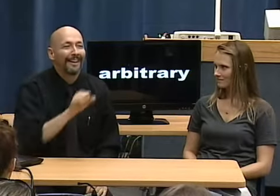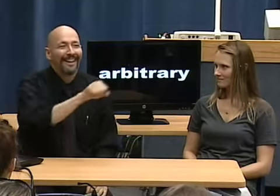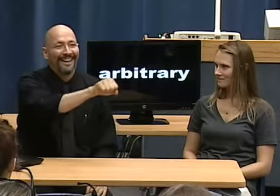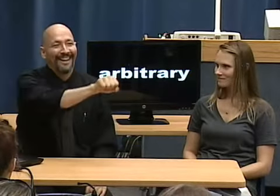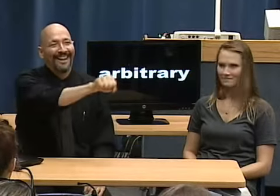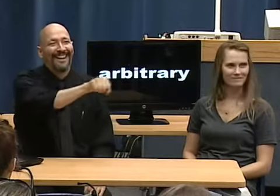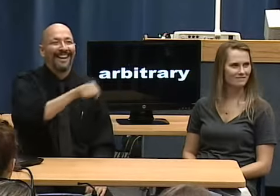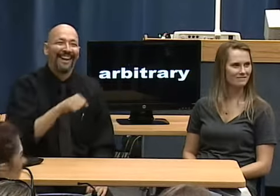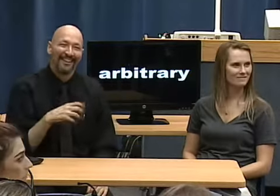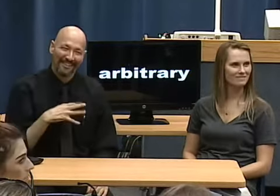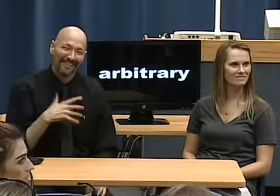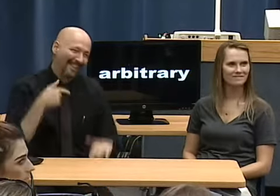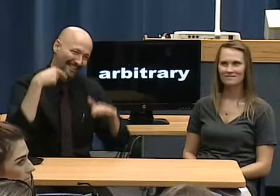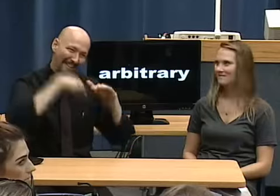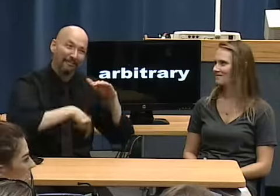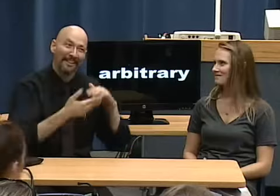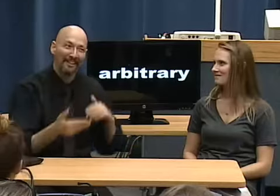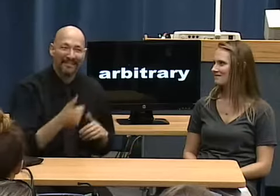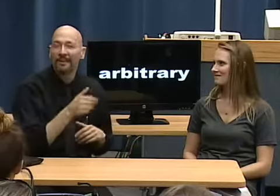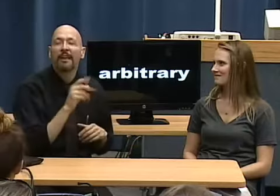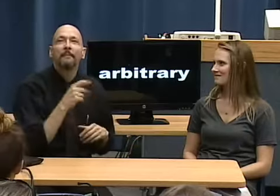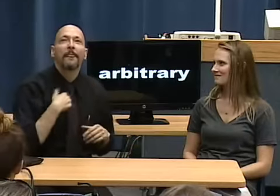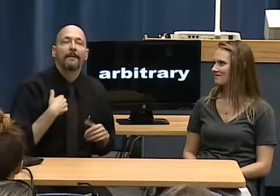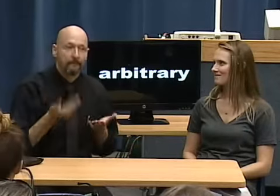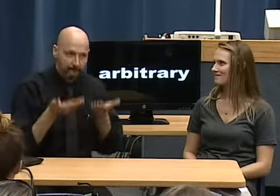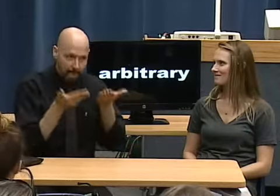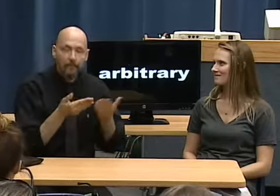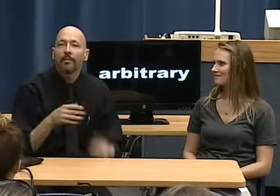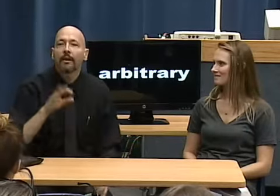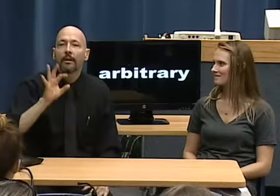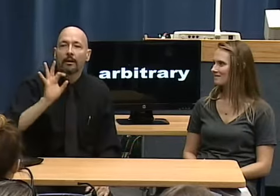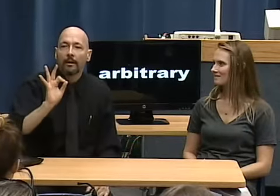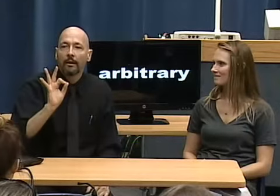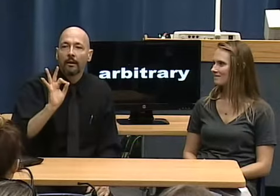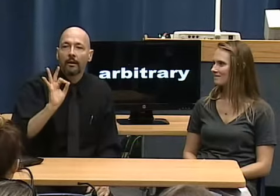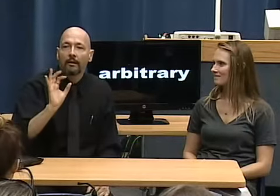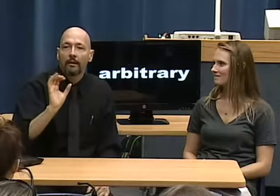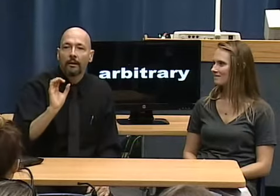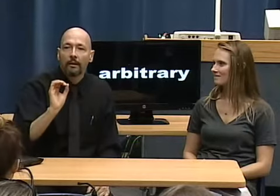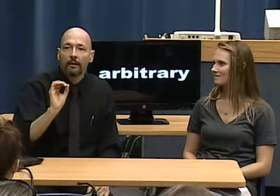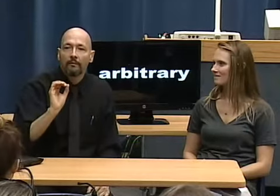Yes. Cool. It's in-depth. OK, I suggest... F-O-R